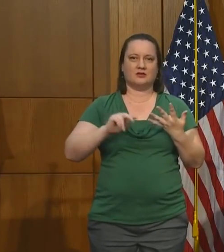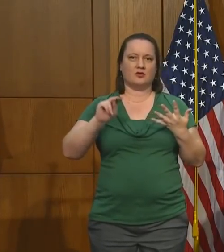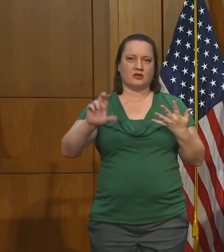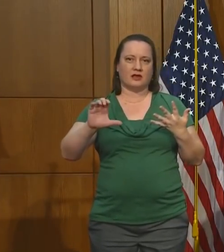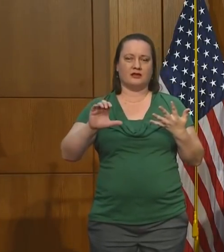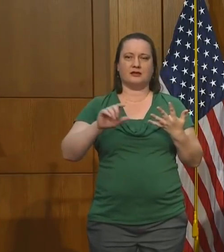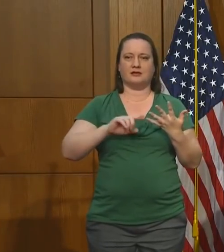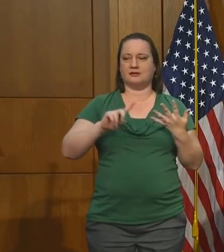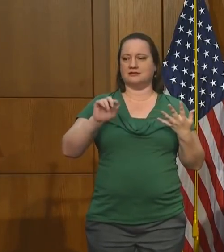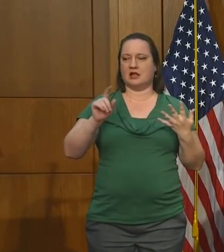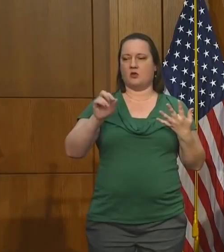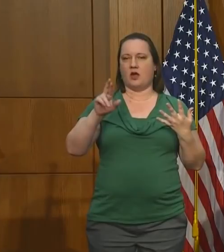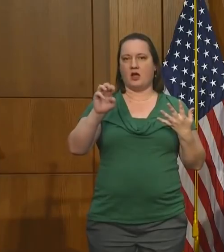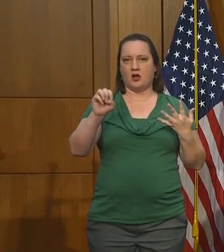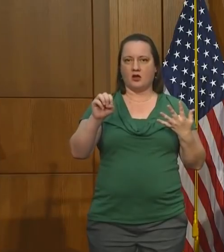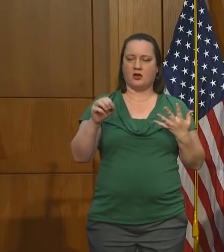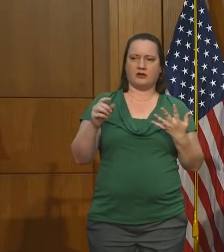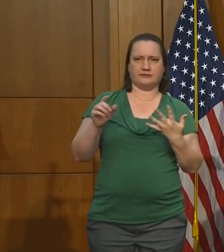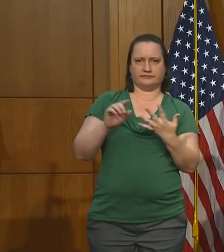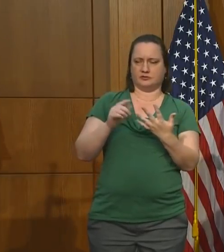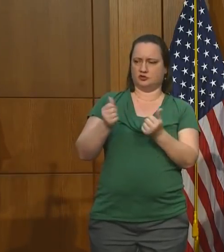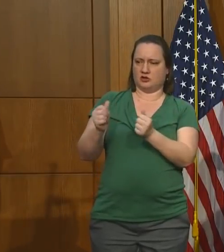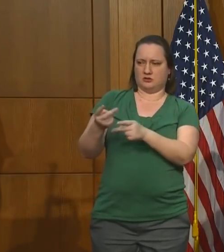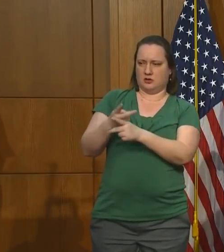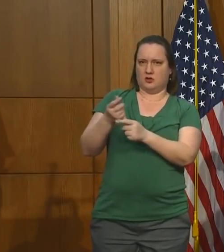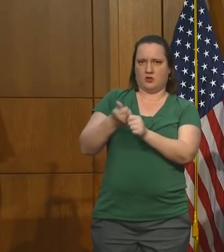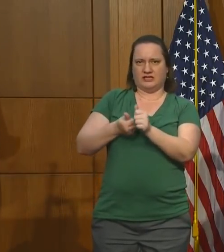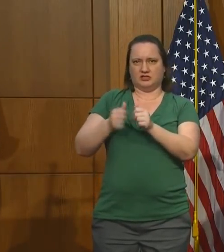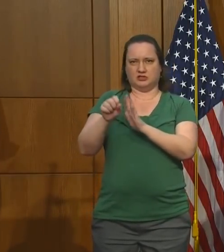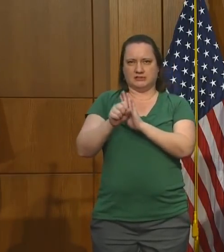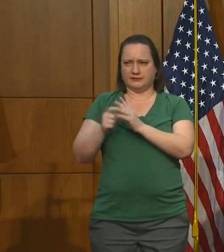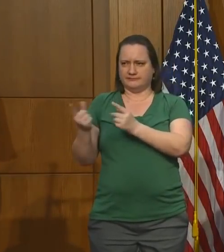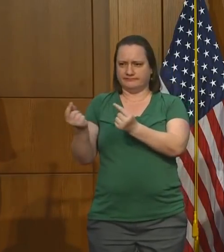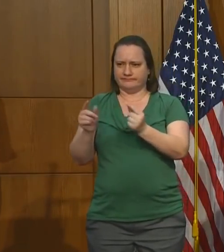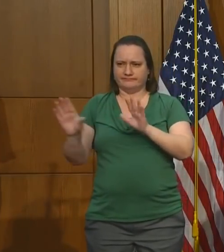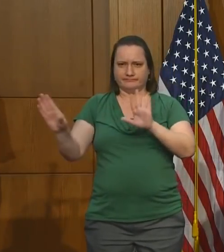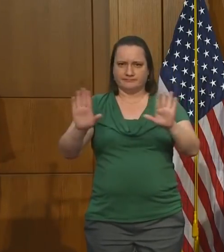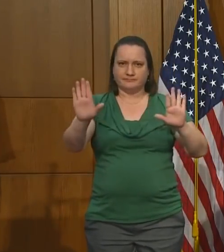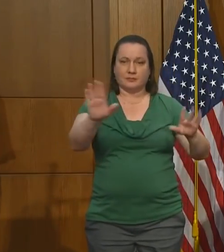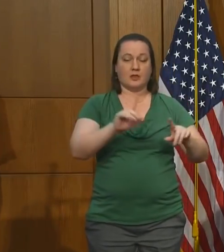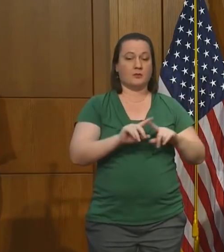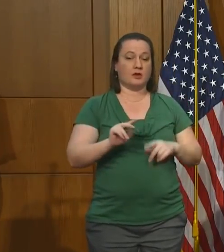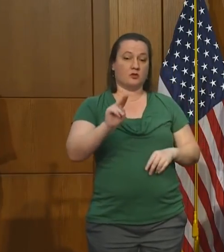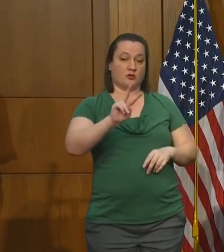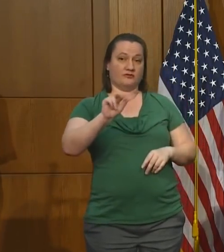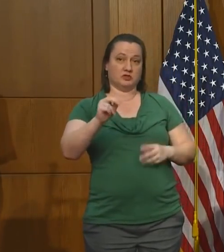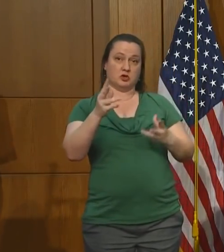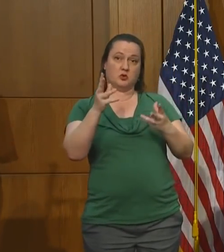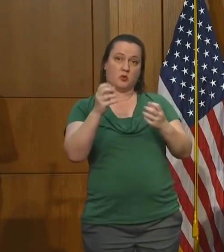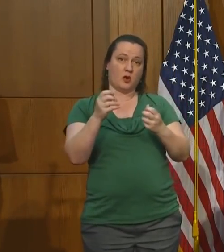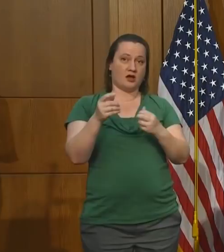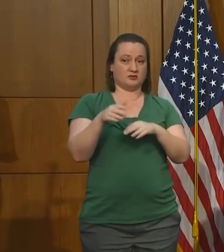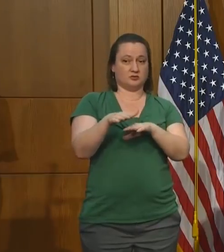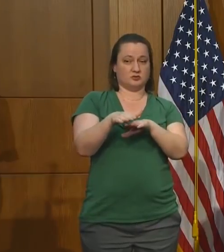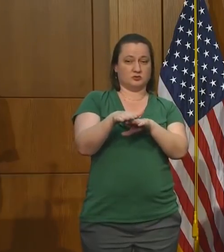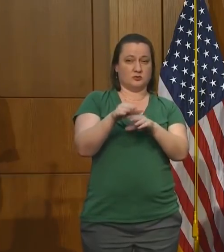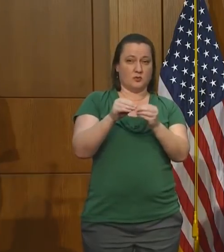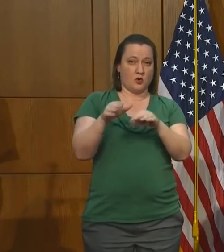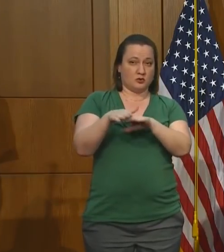WITH THE CHIEFS OF STAFF AND GOVERNORS IN TENNESSEE AND KENTUCKY IN VIRGINIA AND NORTH CAROLINA AND DELAWARE AS WELL TRY TO GET IF YOU WANT ALL THE